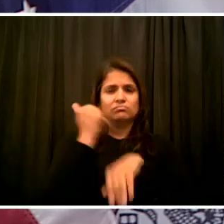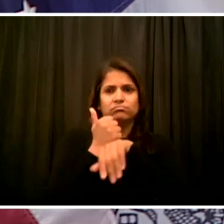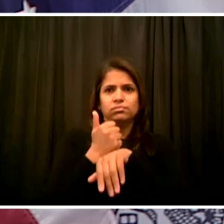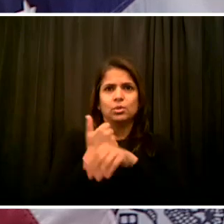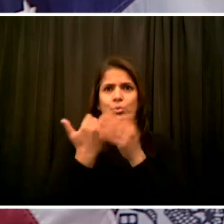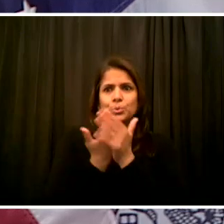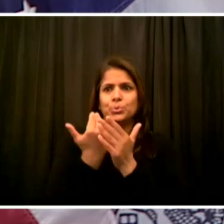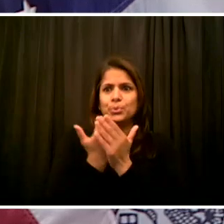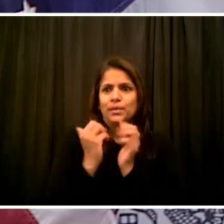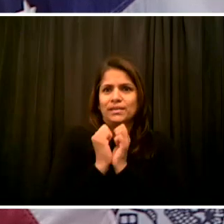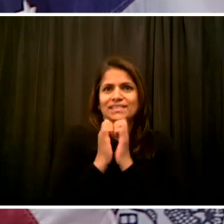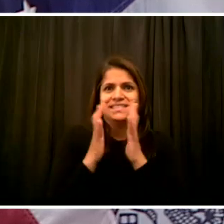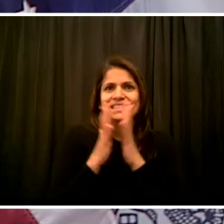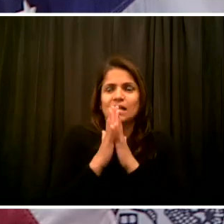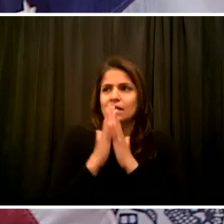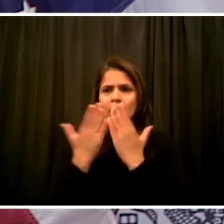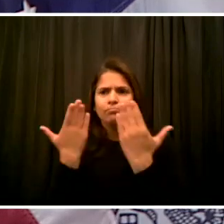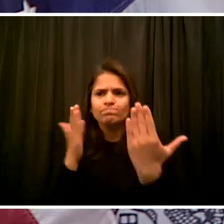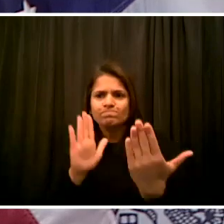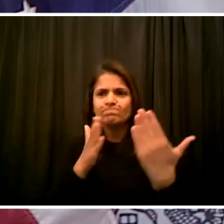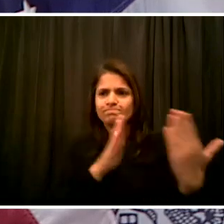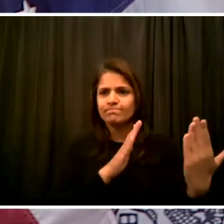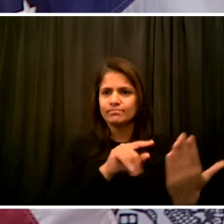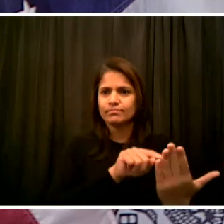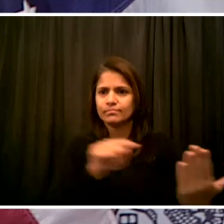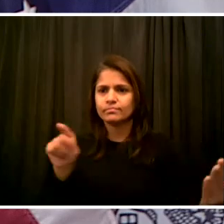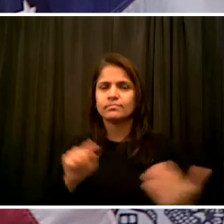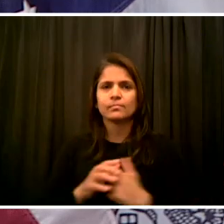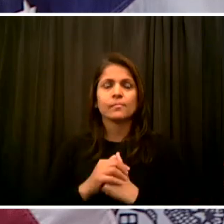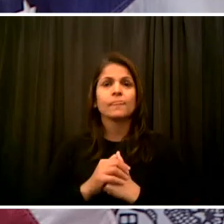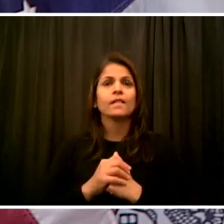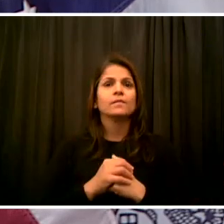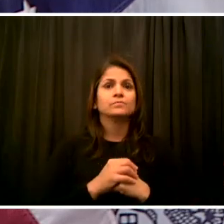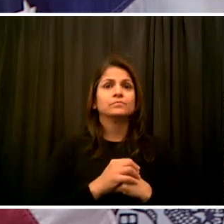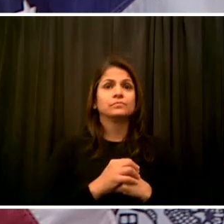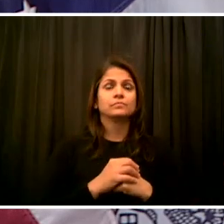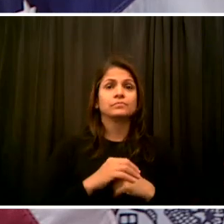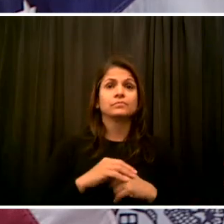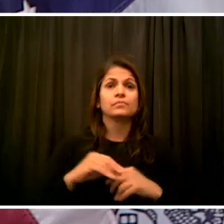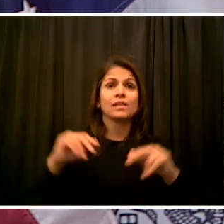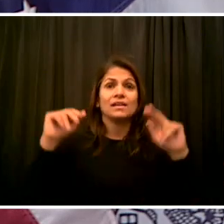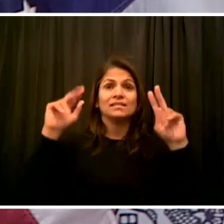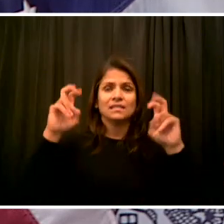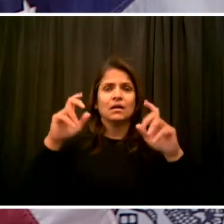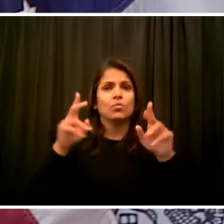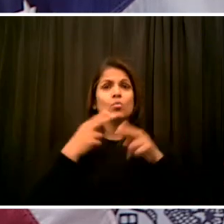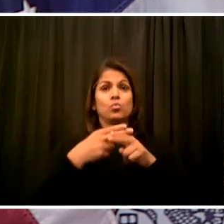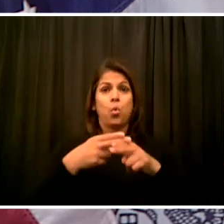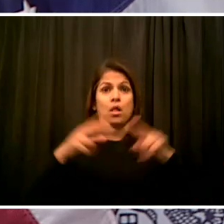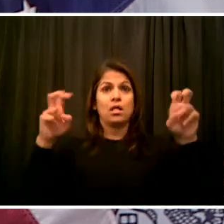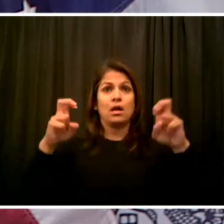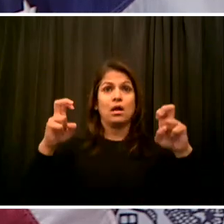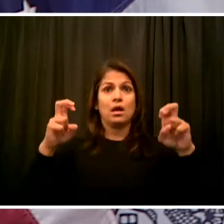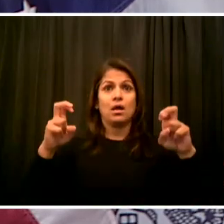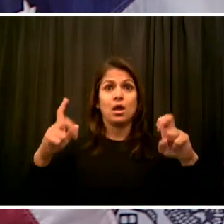POLICING IN NEW YORK CITY. IT'S IN ITS INFANCY.